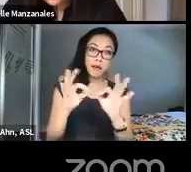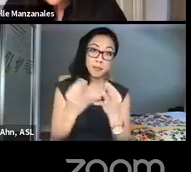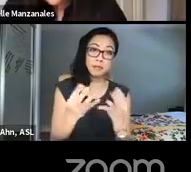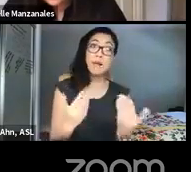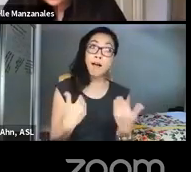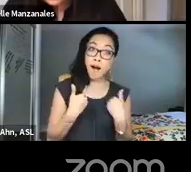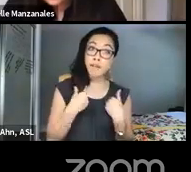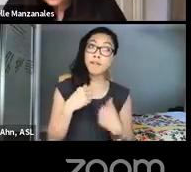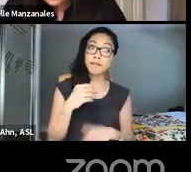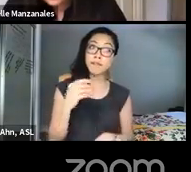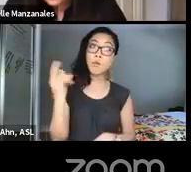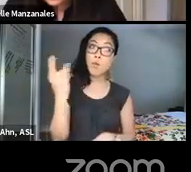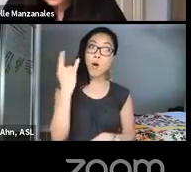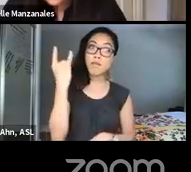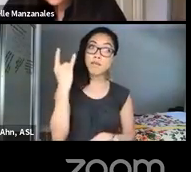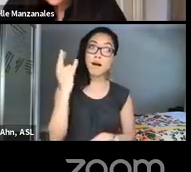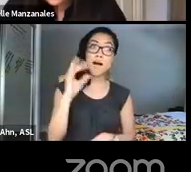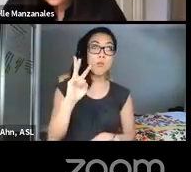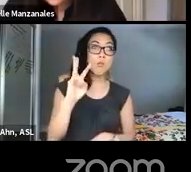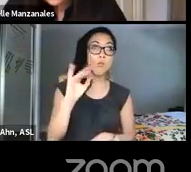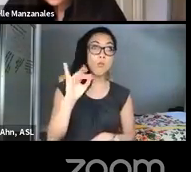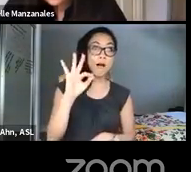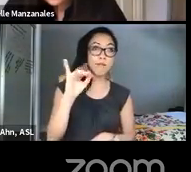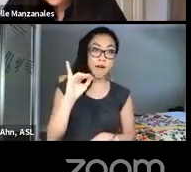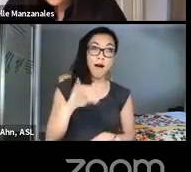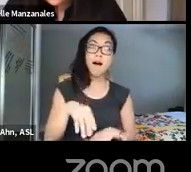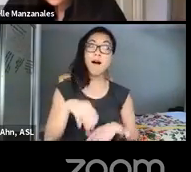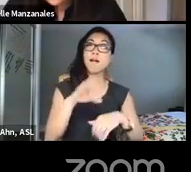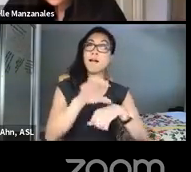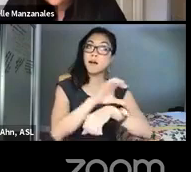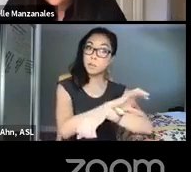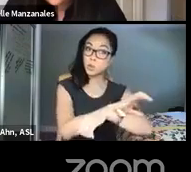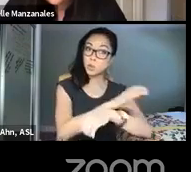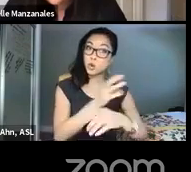the schools. The transition into the remote learning